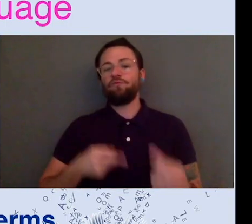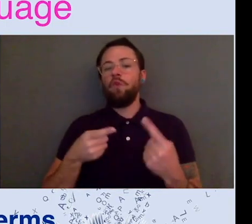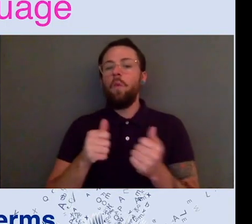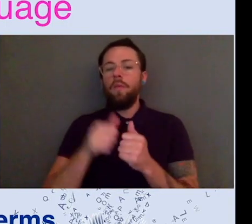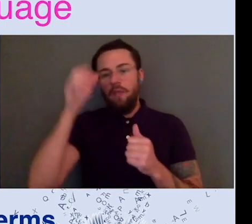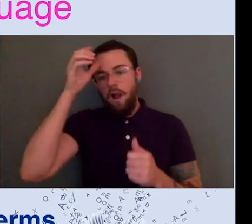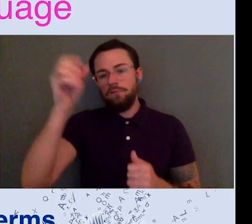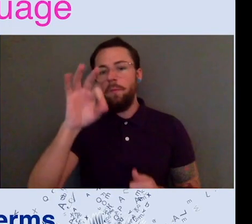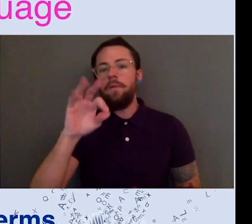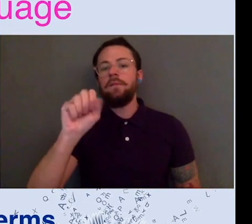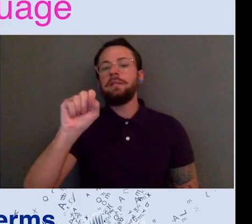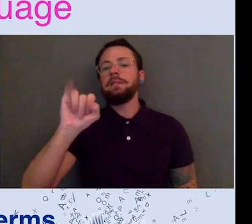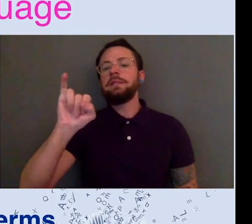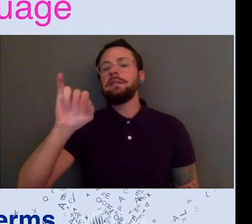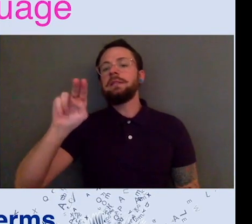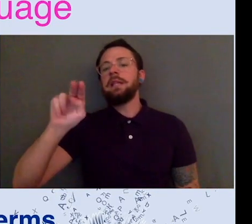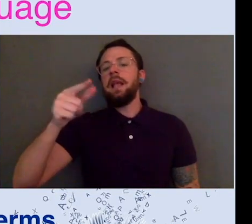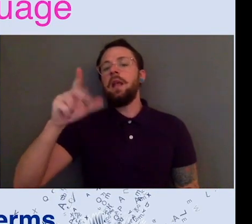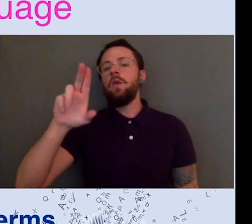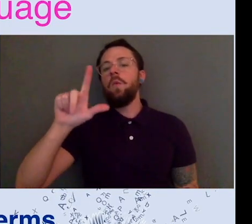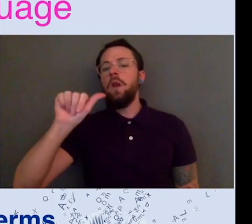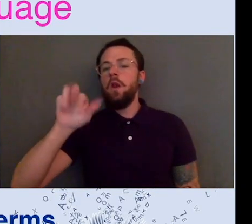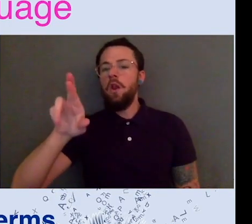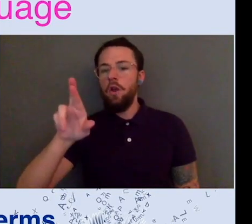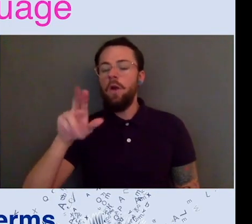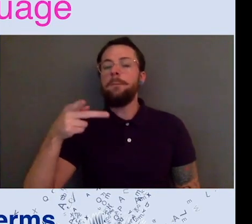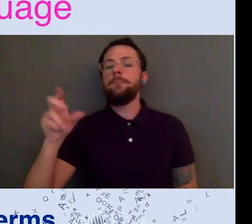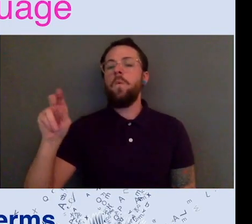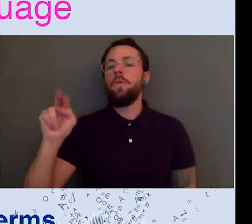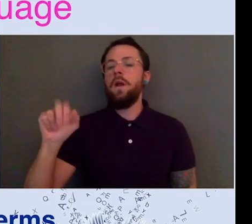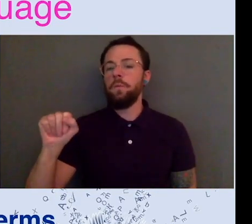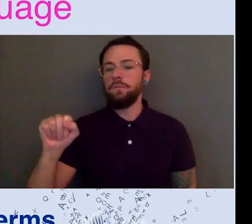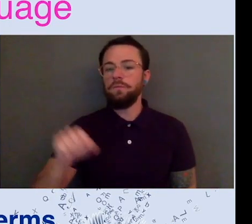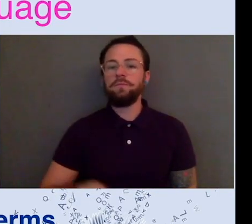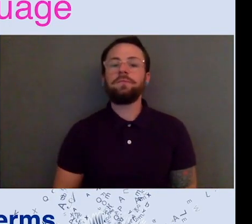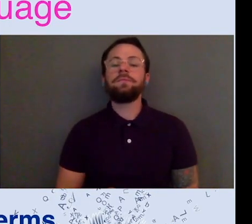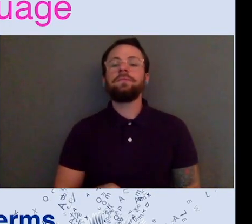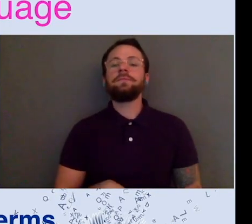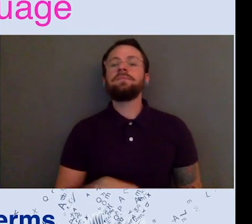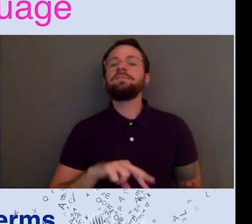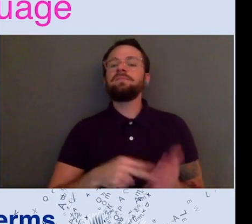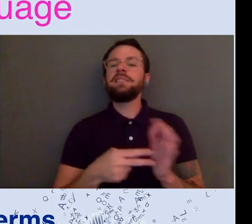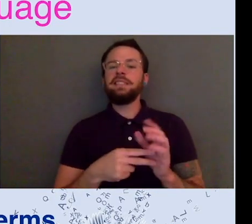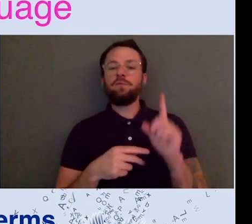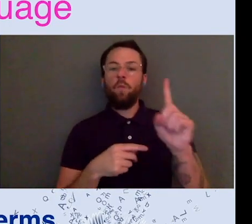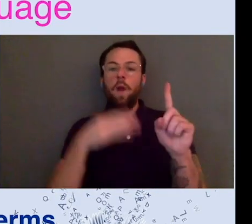of these identities so that children have better access through that with language.